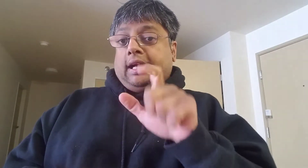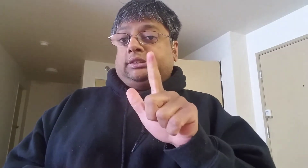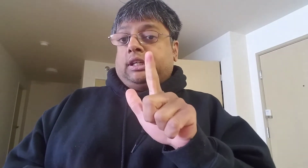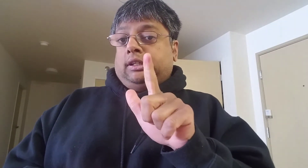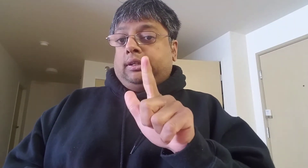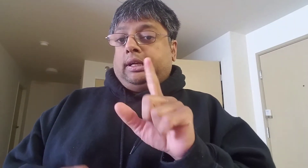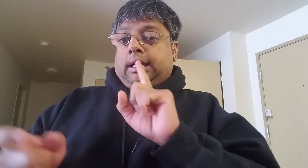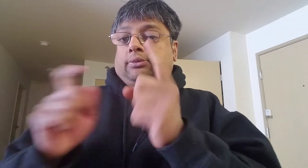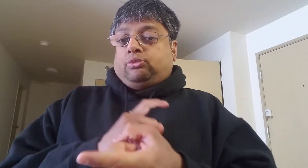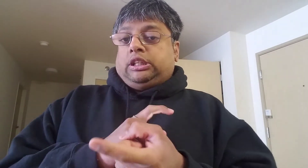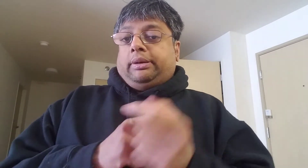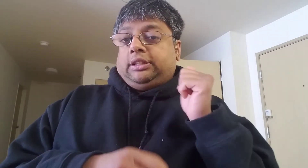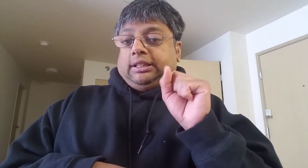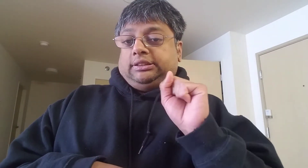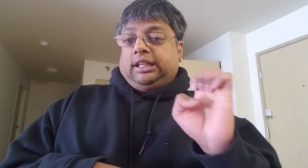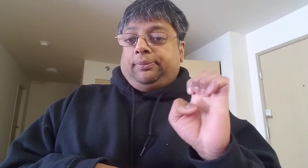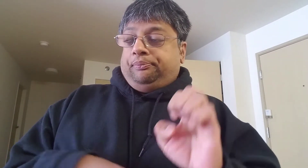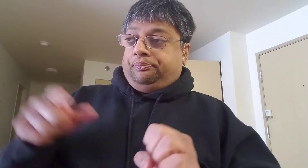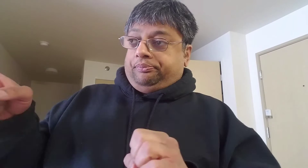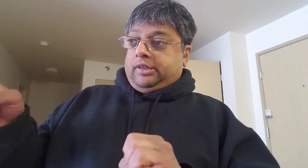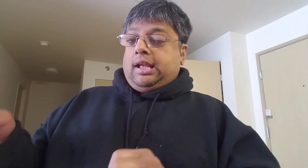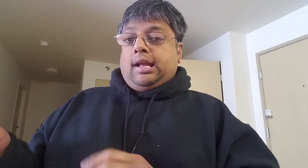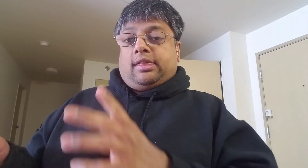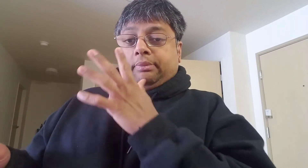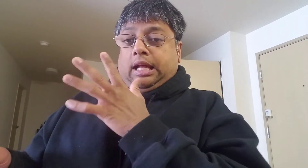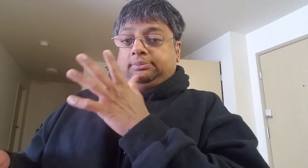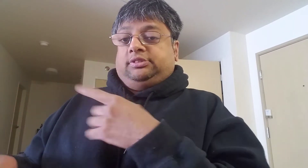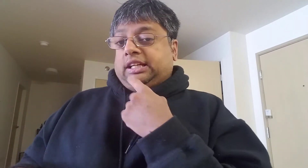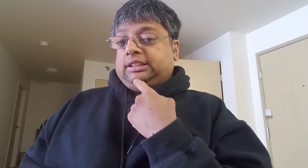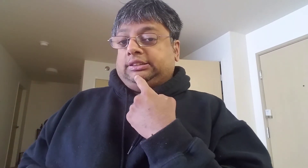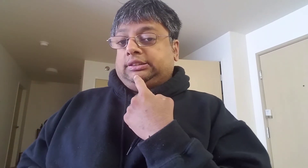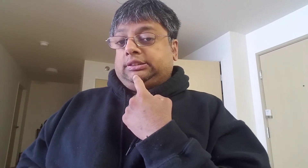ASL is translated back to SEE. The "mom" says